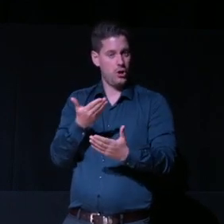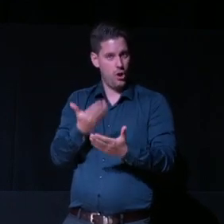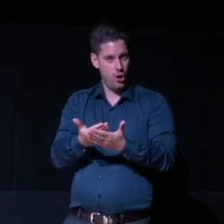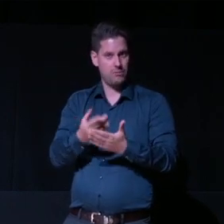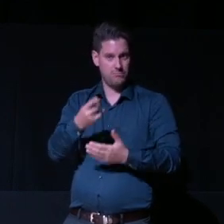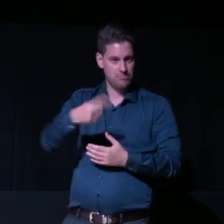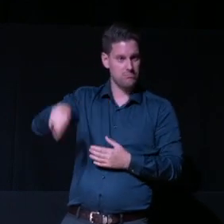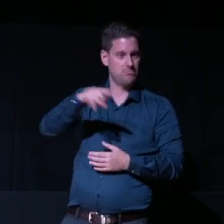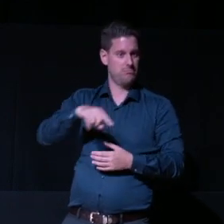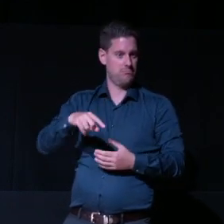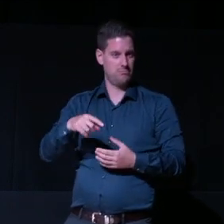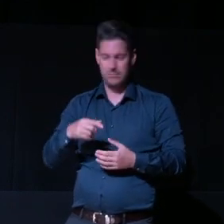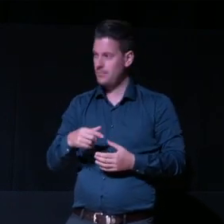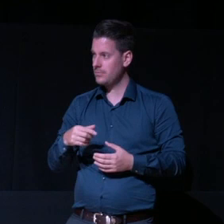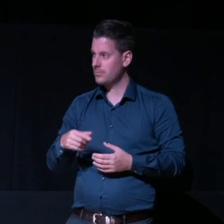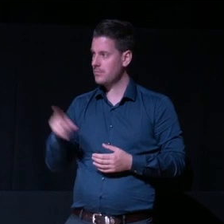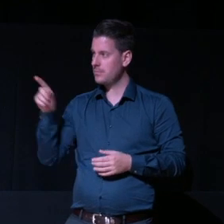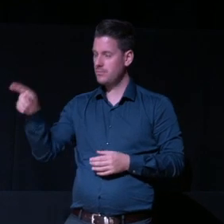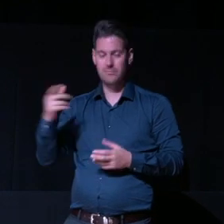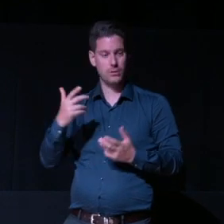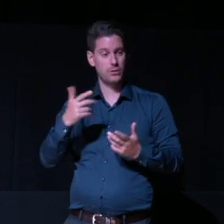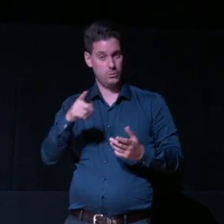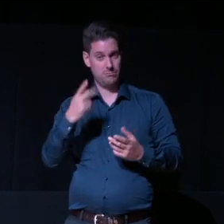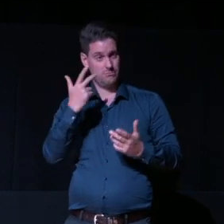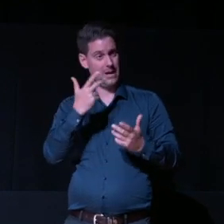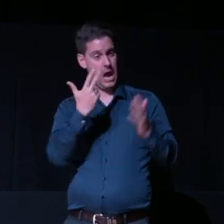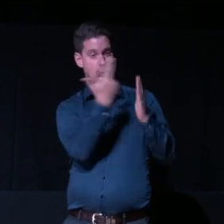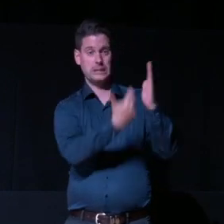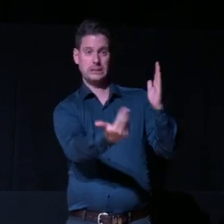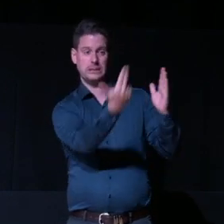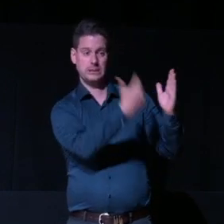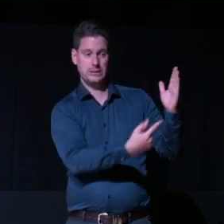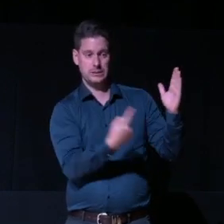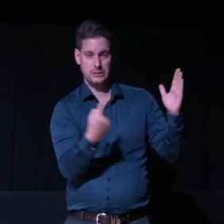Michael is there is their visual art today that would be harder